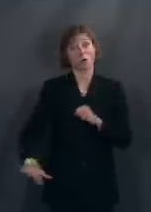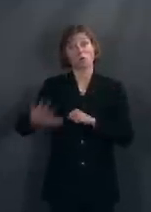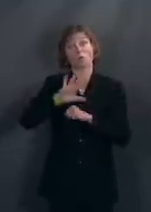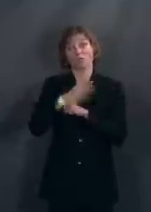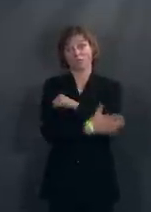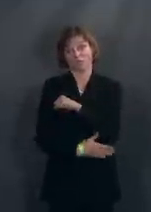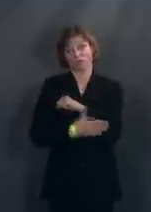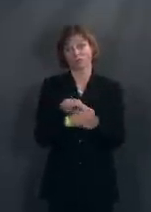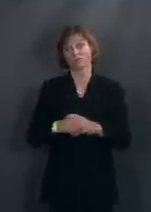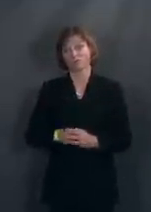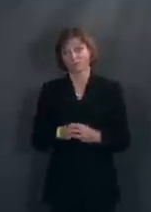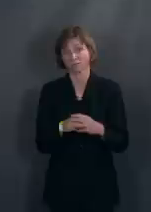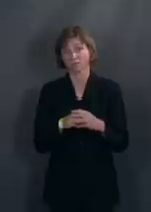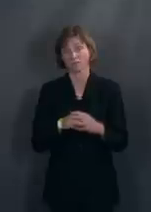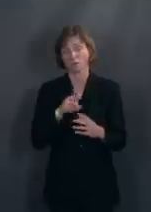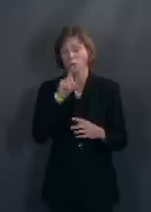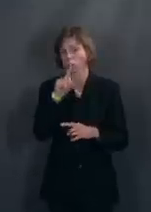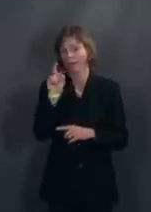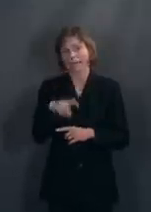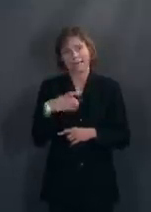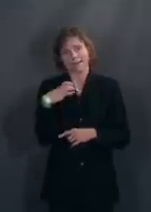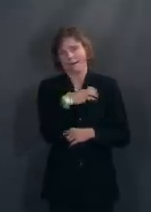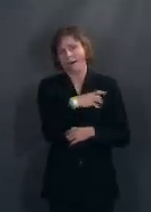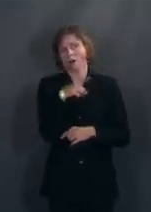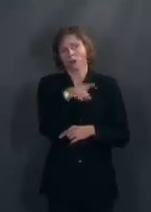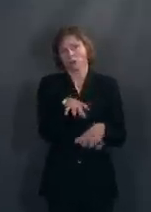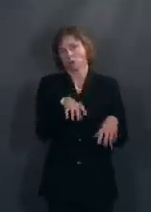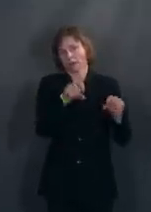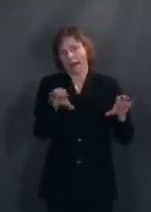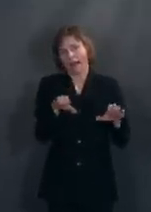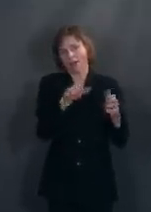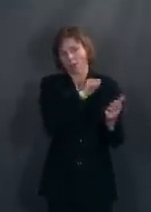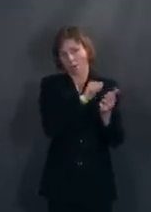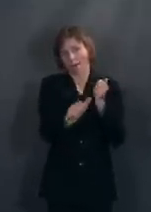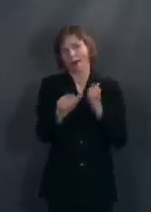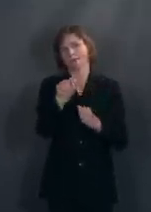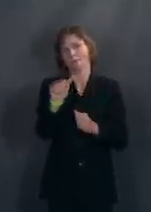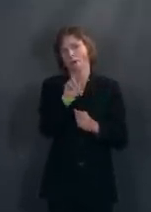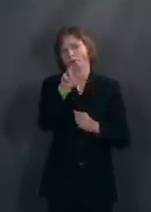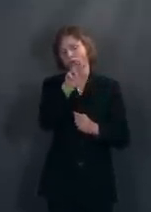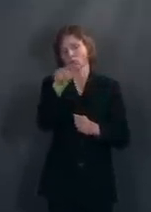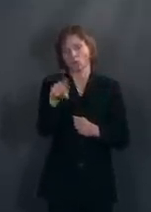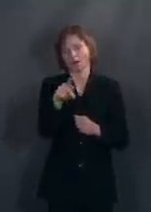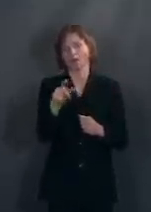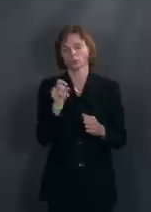We really do need Congress to act and pass the American Rescue Plan to help us expedite our efforts